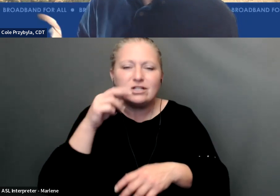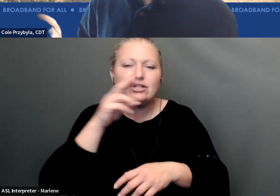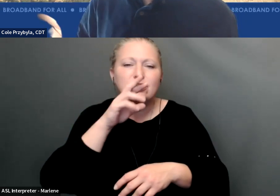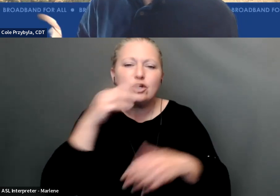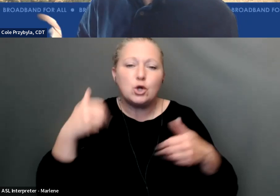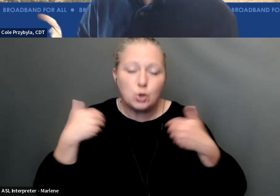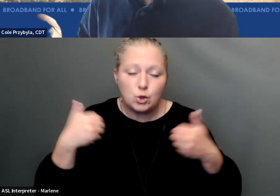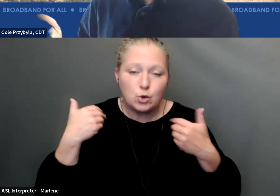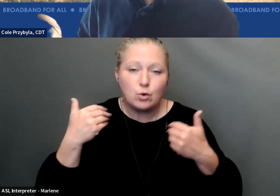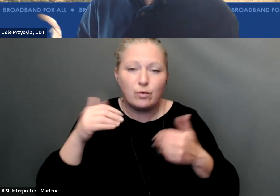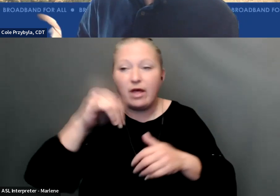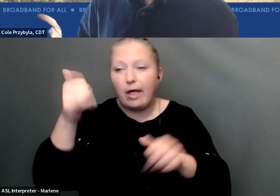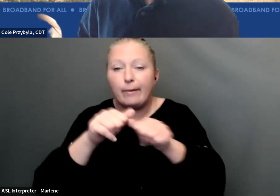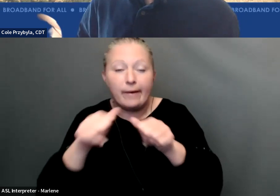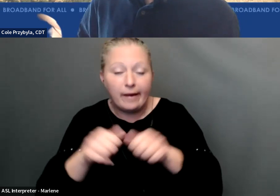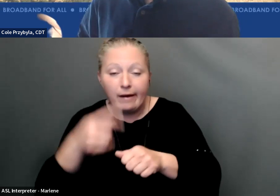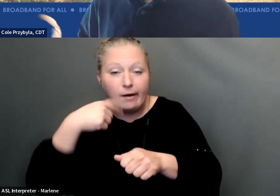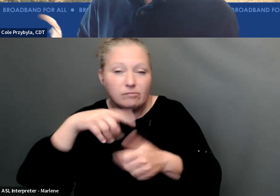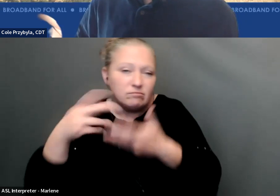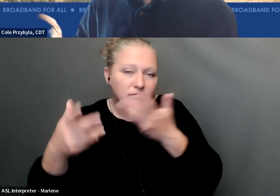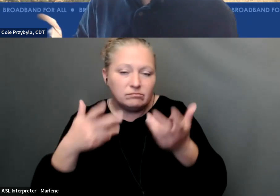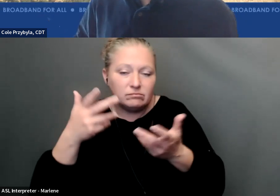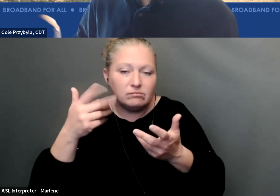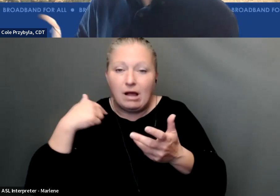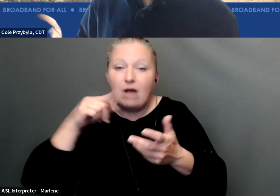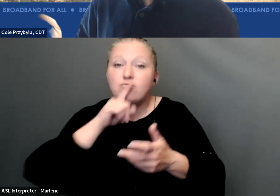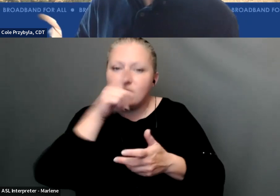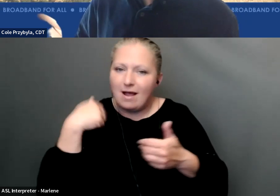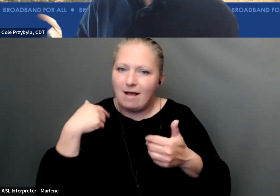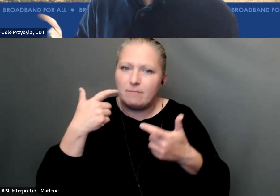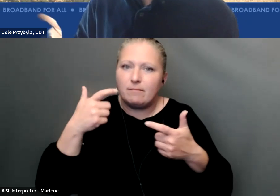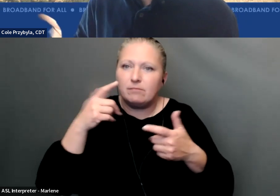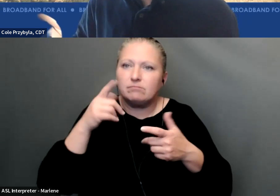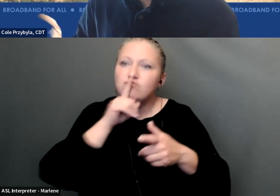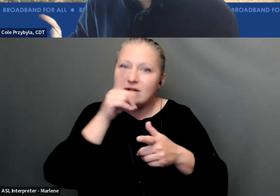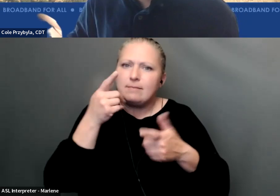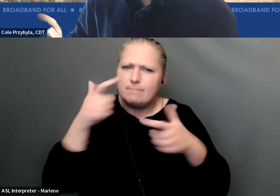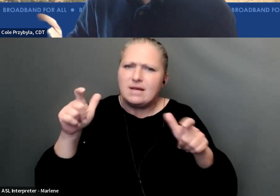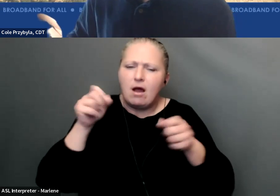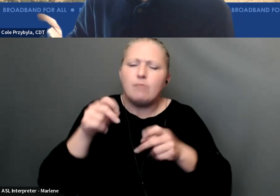you know, in other areas that you know. So we have a real opportunity here to really hit the root